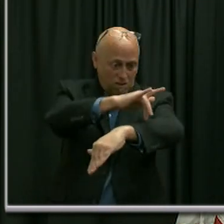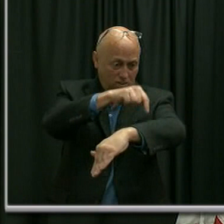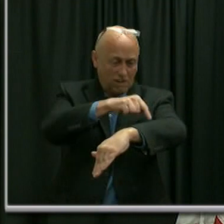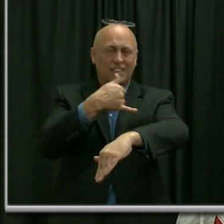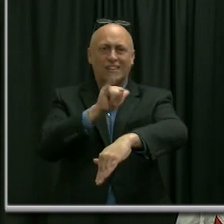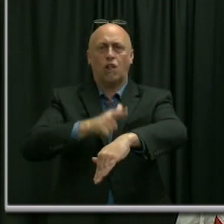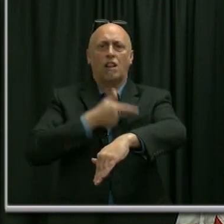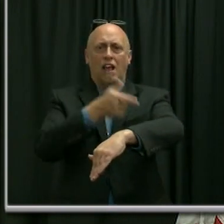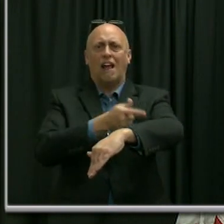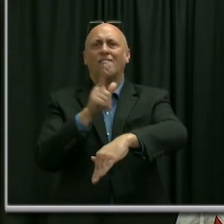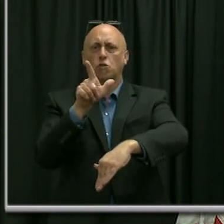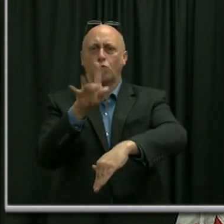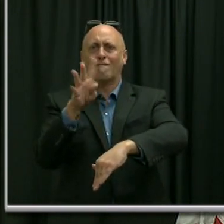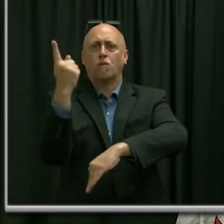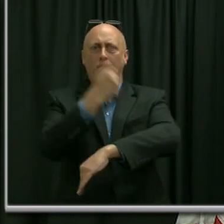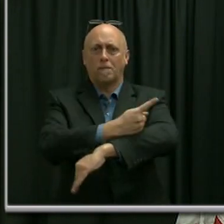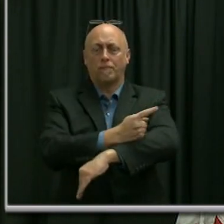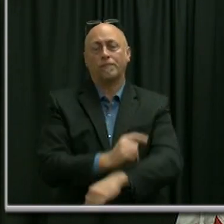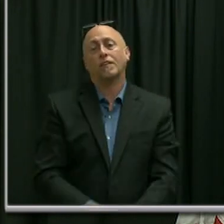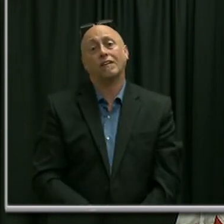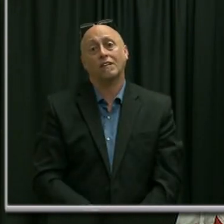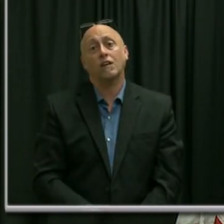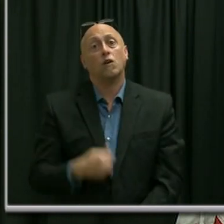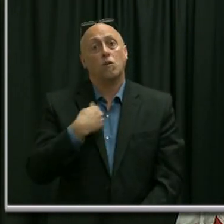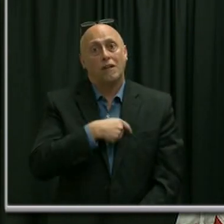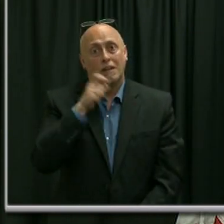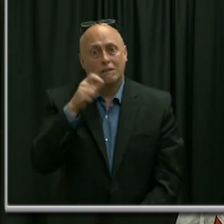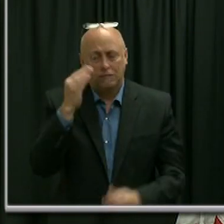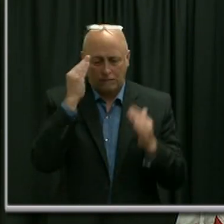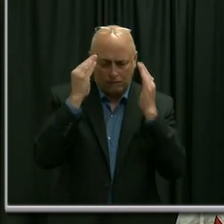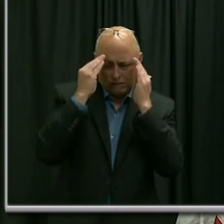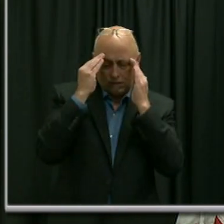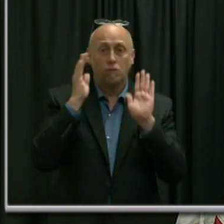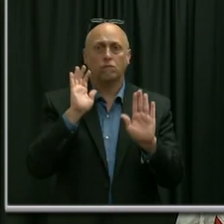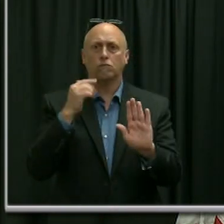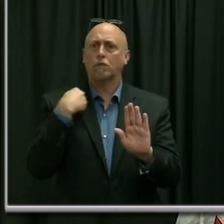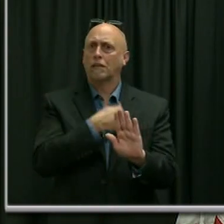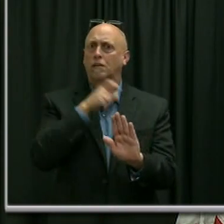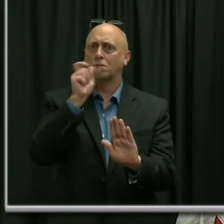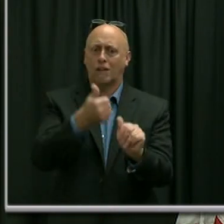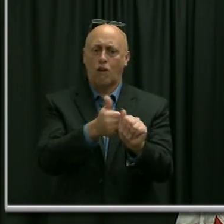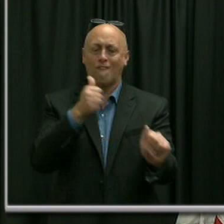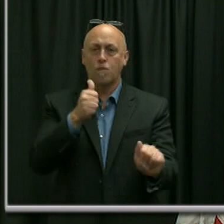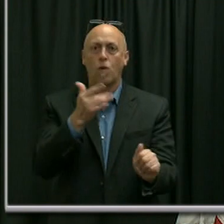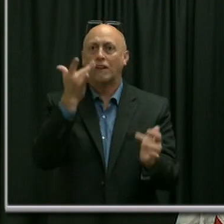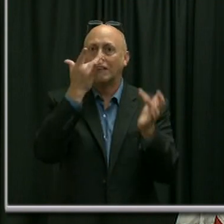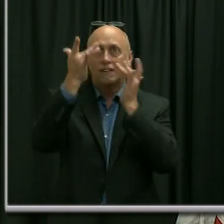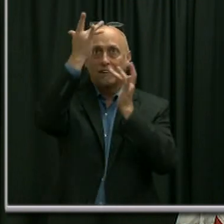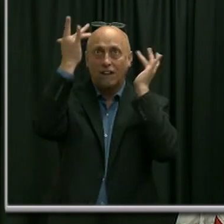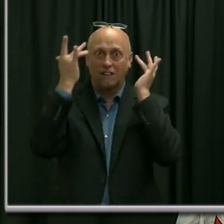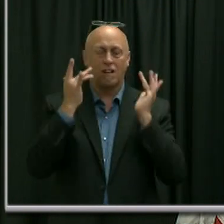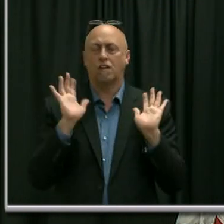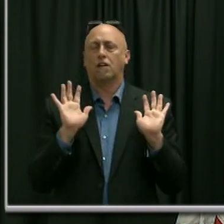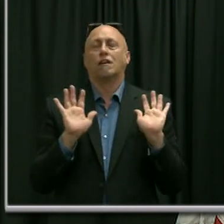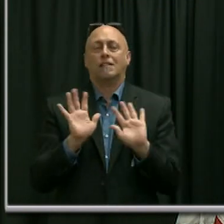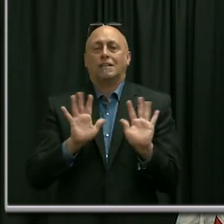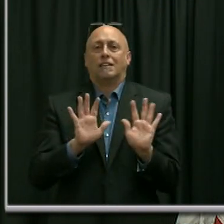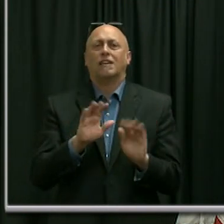SO WE HAVE TO BE MINDFUL OF RT'S. ALL OF US HAVE A HABIT OF TOUCHING OUR FACES SEVERAL